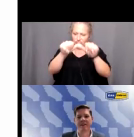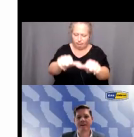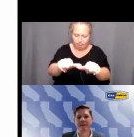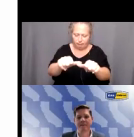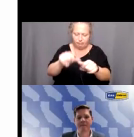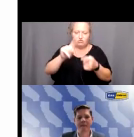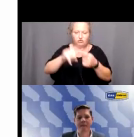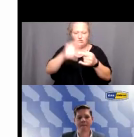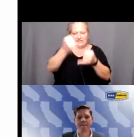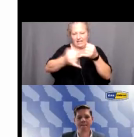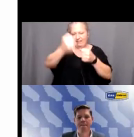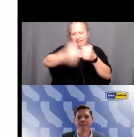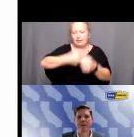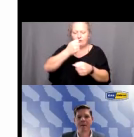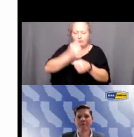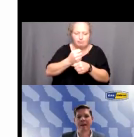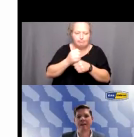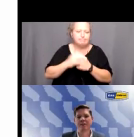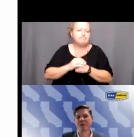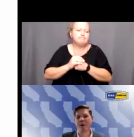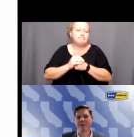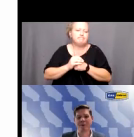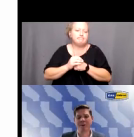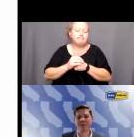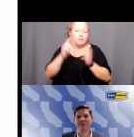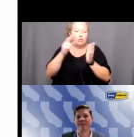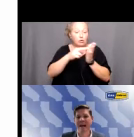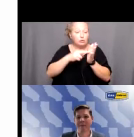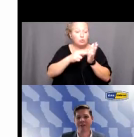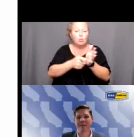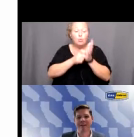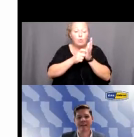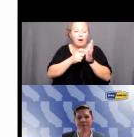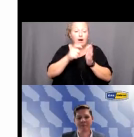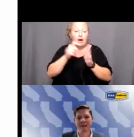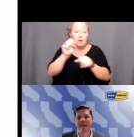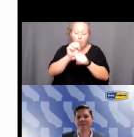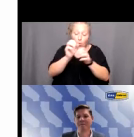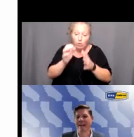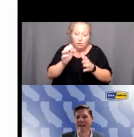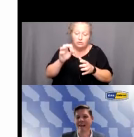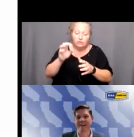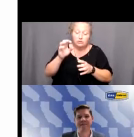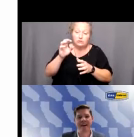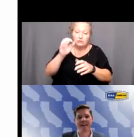end of the year. The regulation requires employers to establish, implement, and maintain an